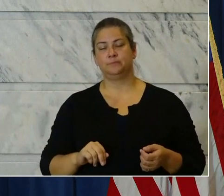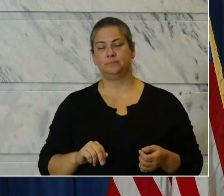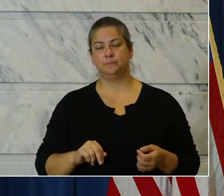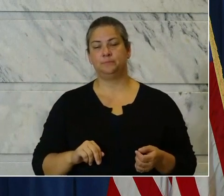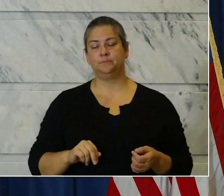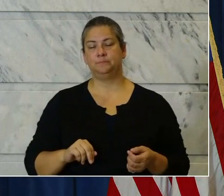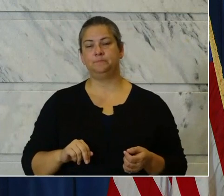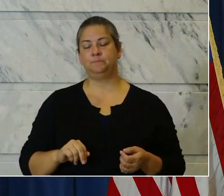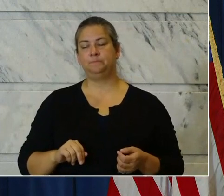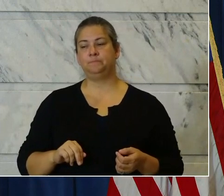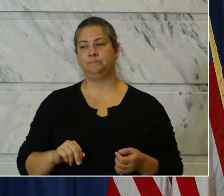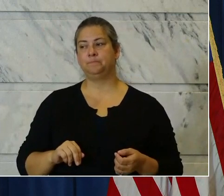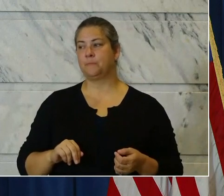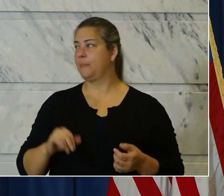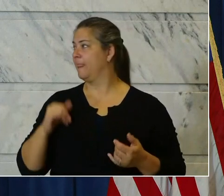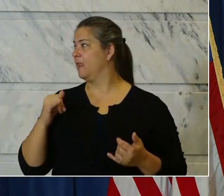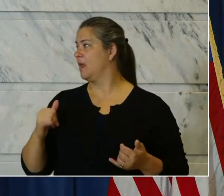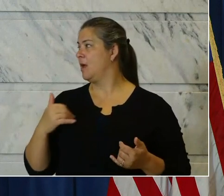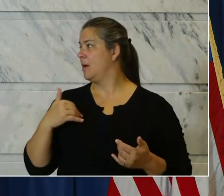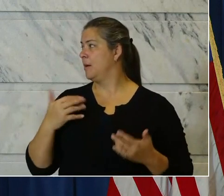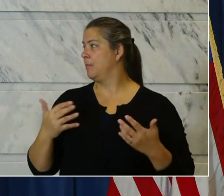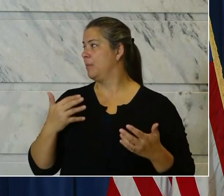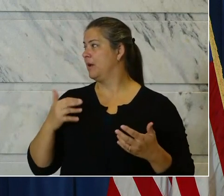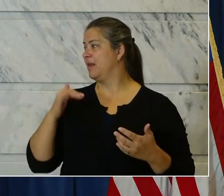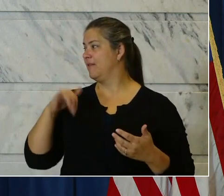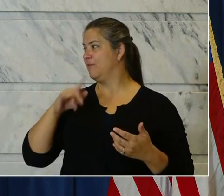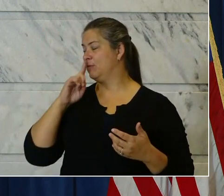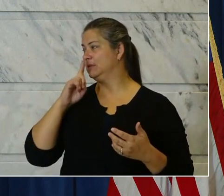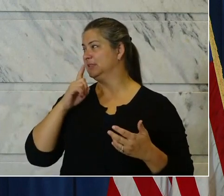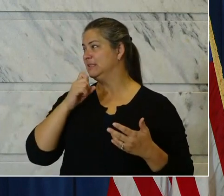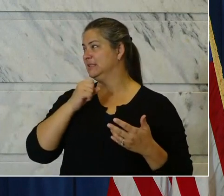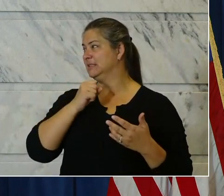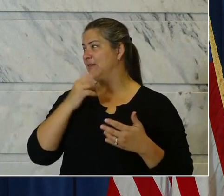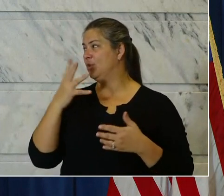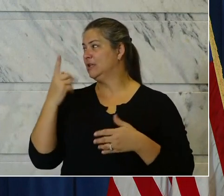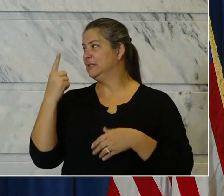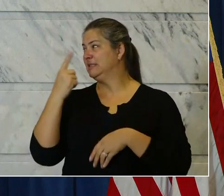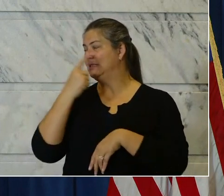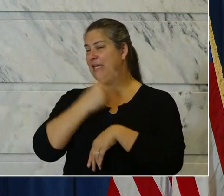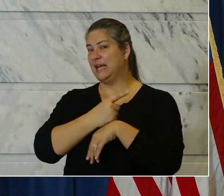EIGHTY EIGHT YEAR OLD MAN FROM MERCER. HEY ALL NOT INCLUDED IN